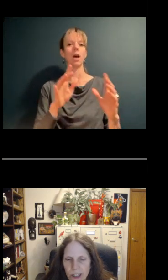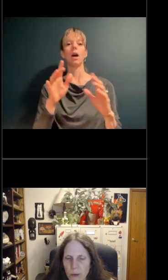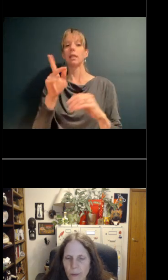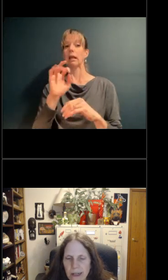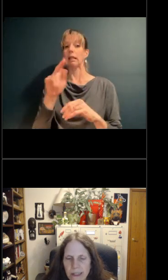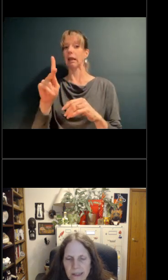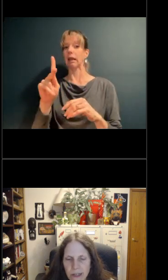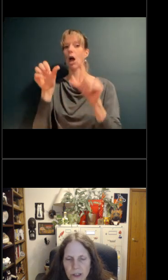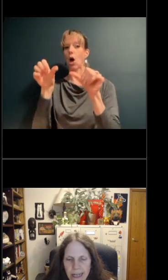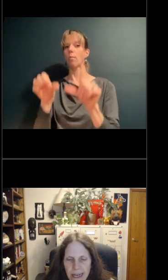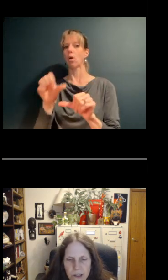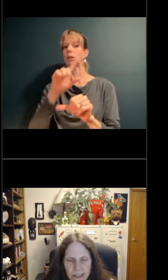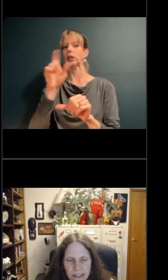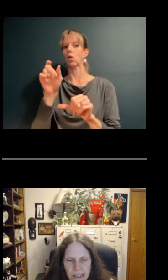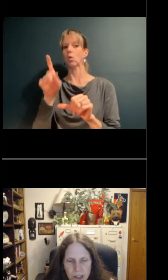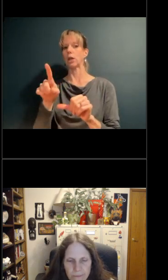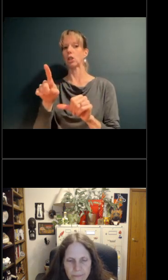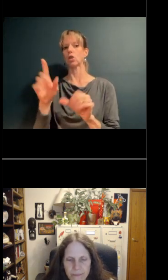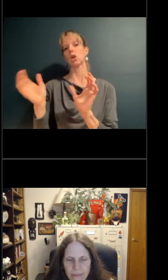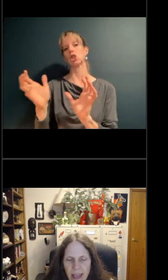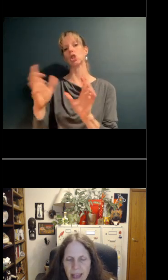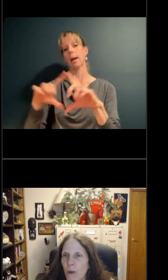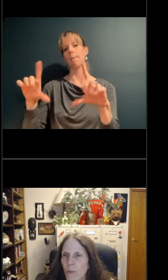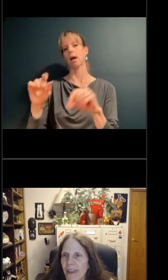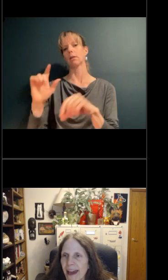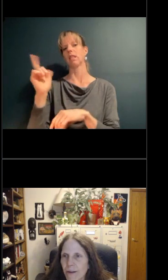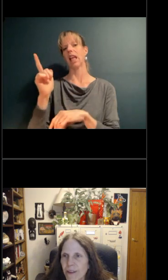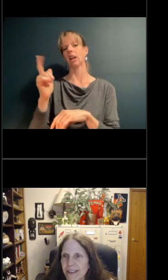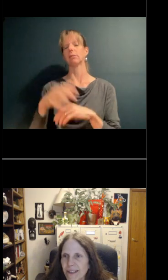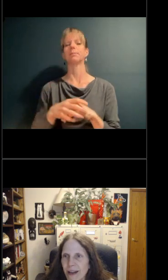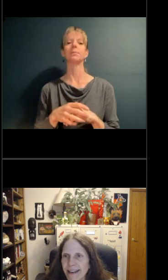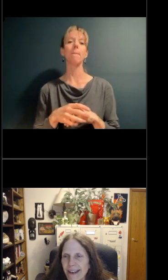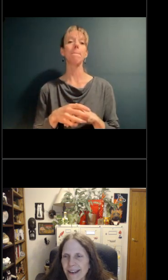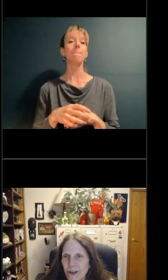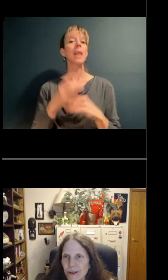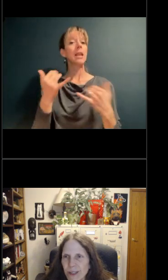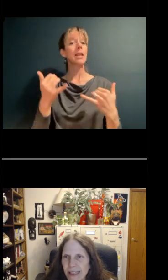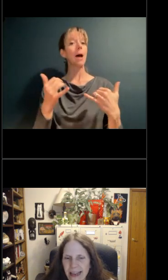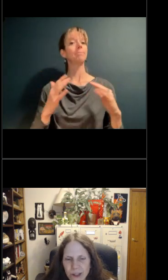or question box today later during the session. With that I would like to go ahead and introduce